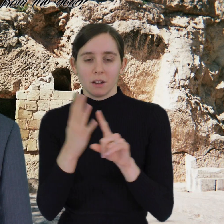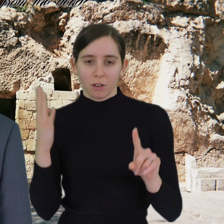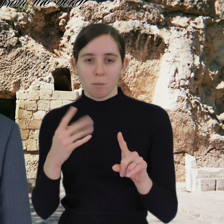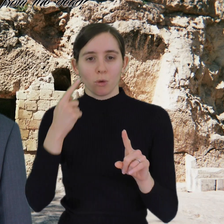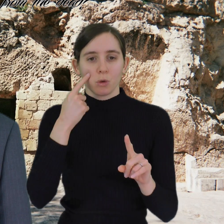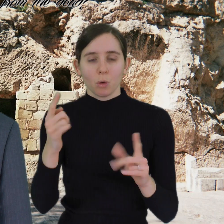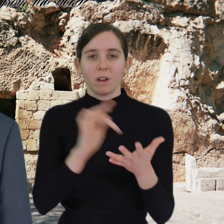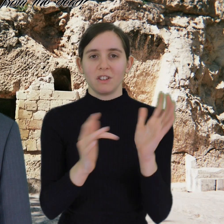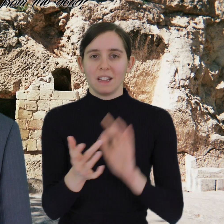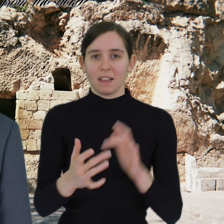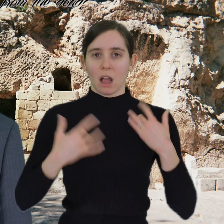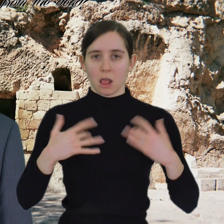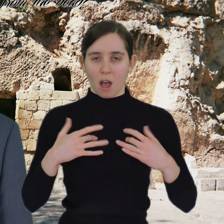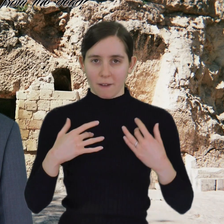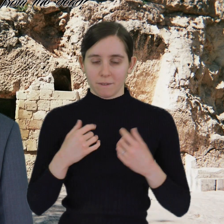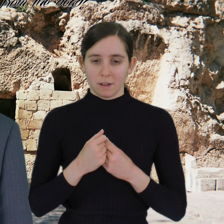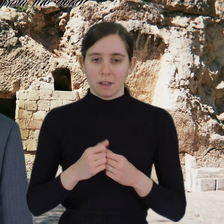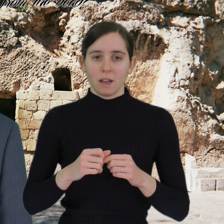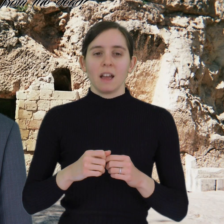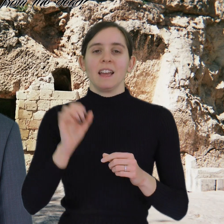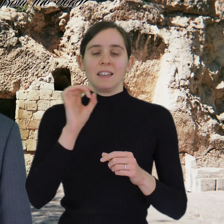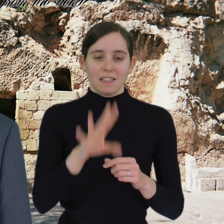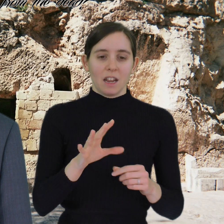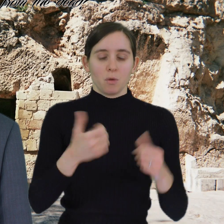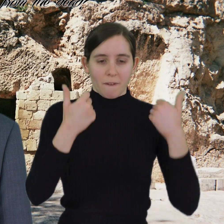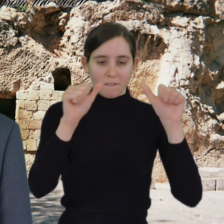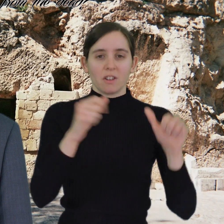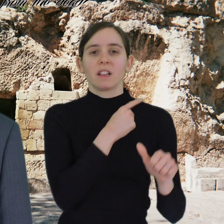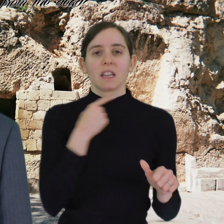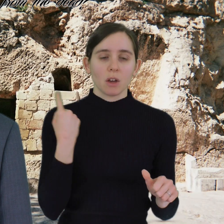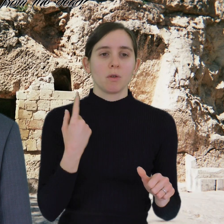Ten were eventually killed for testifying that Jesus lived, and the